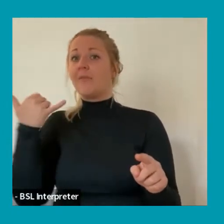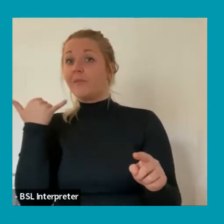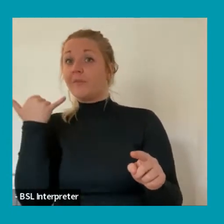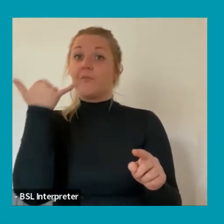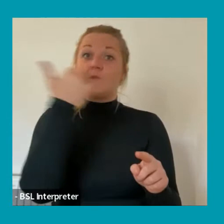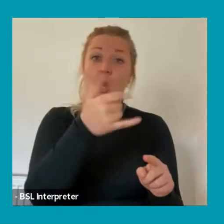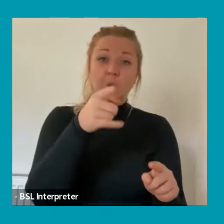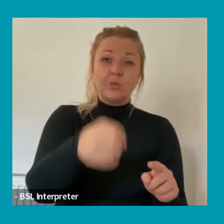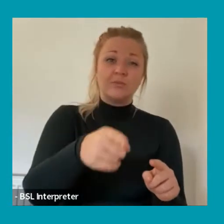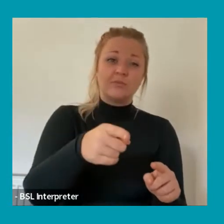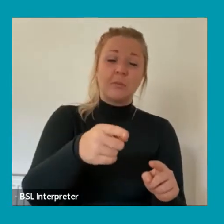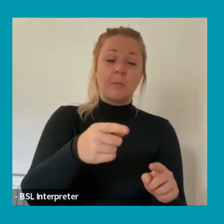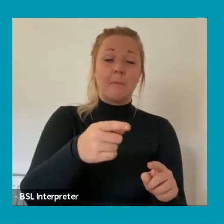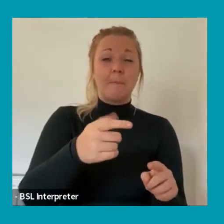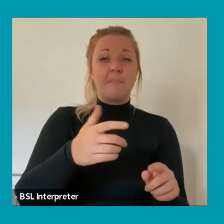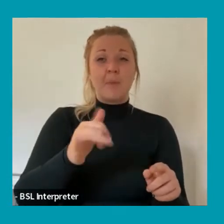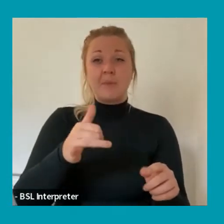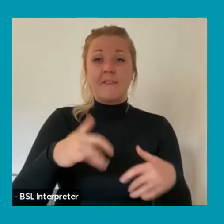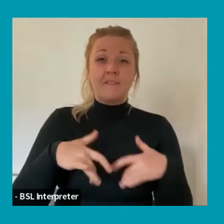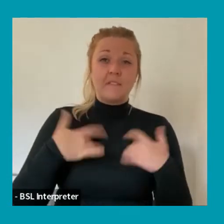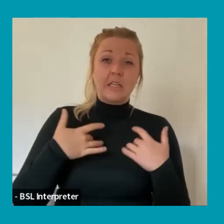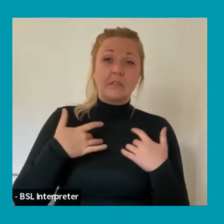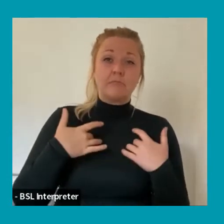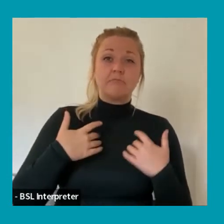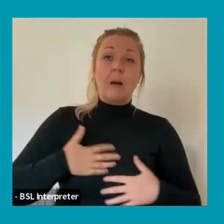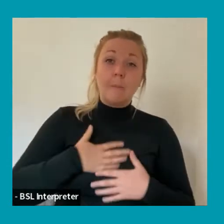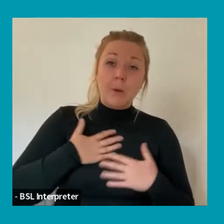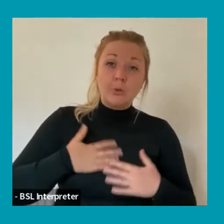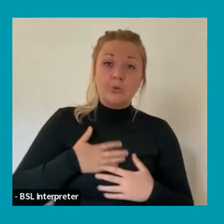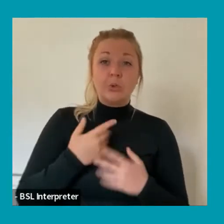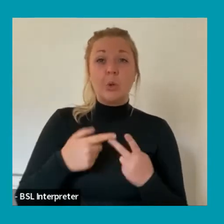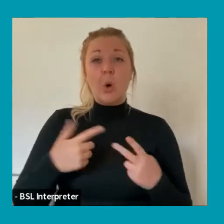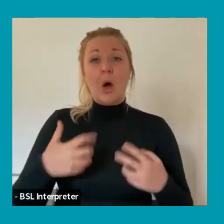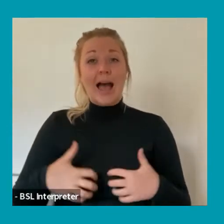angry, frustrated, because whatever they requested is not in place.